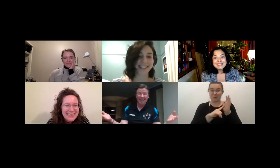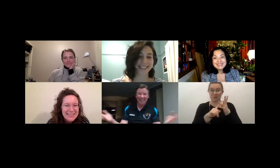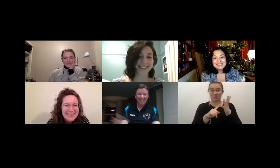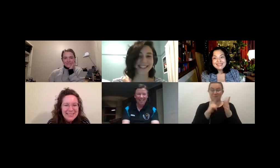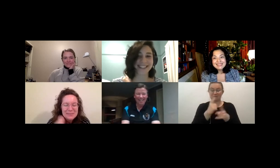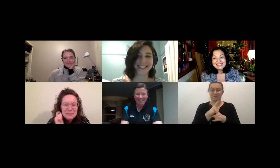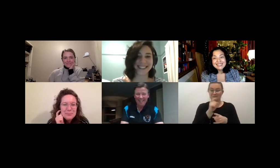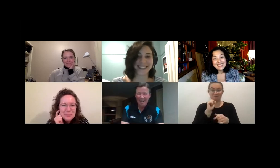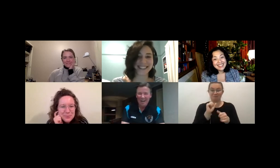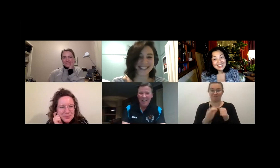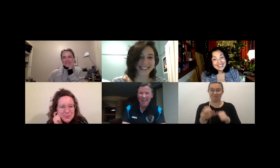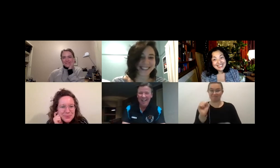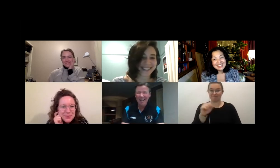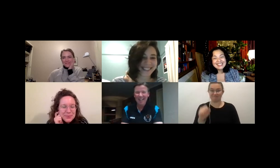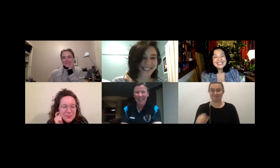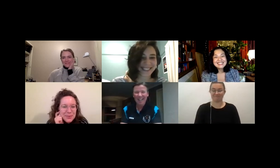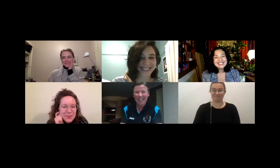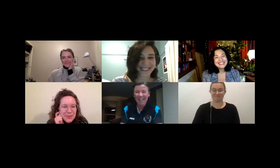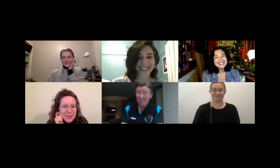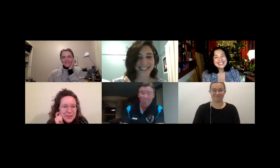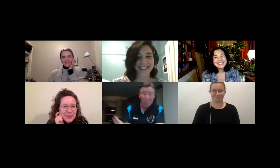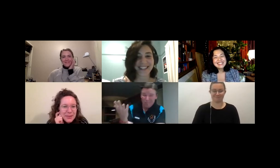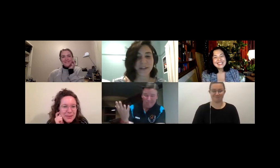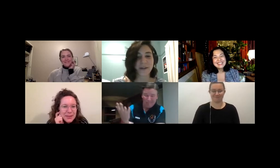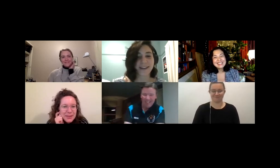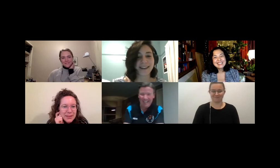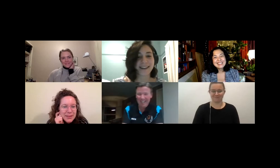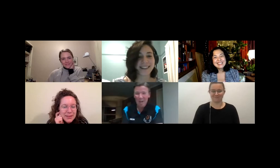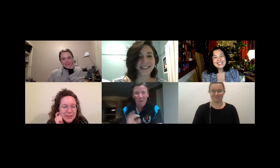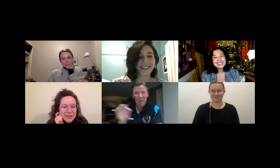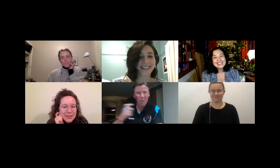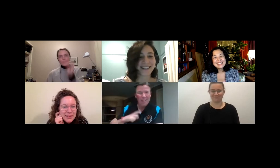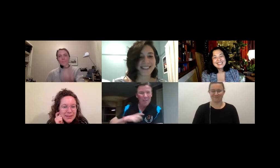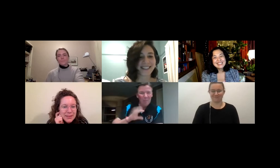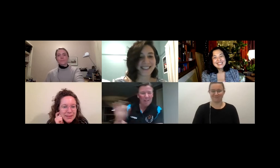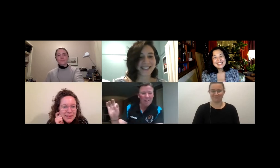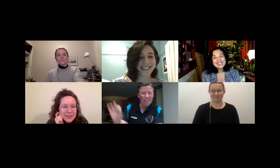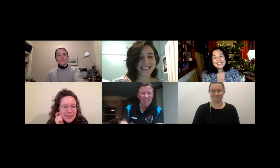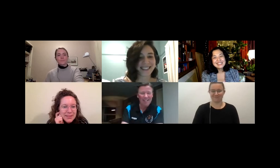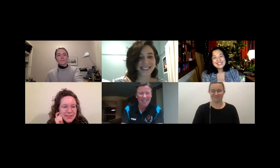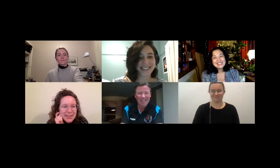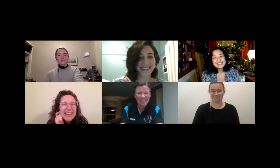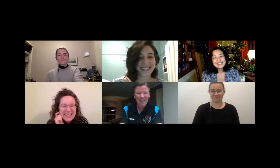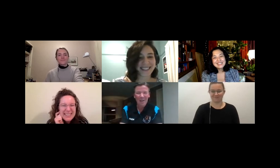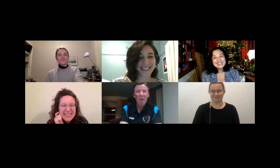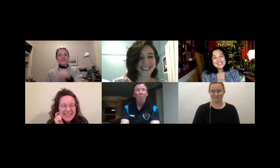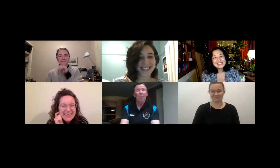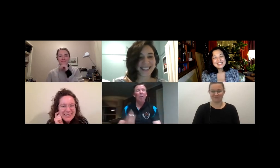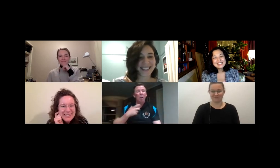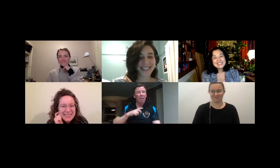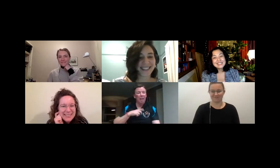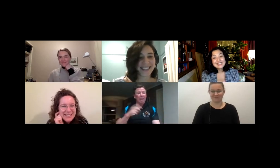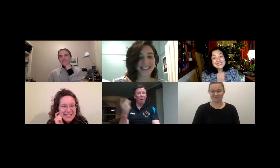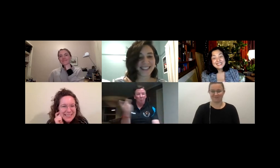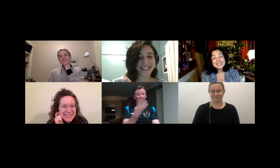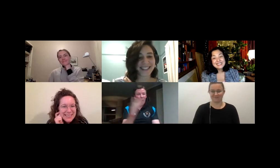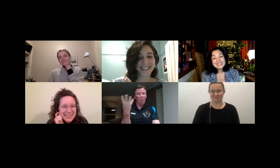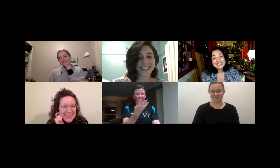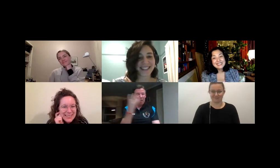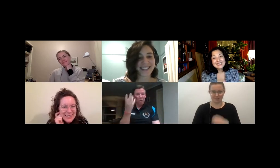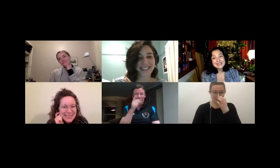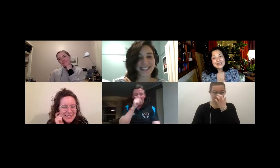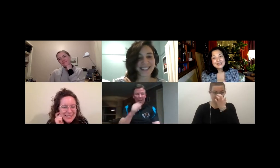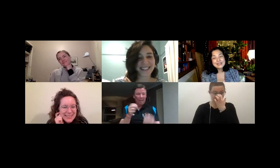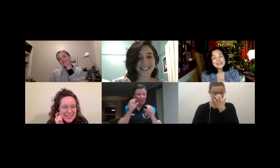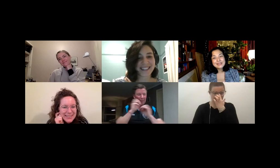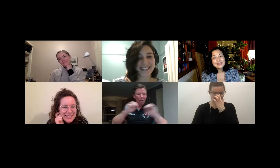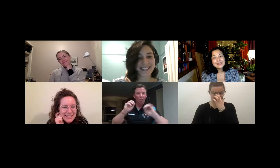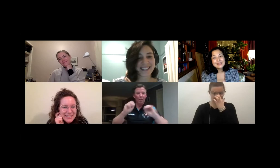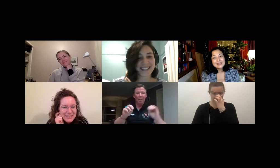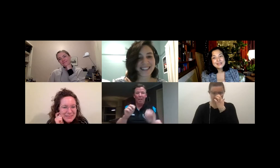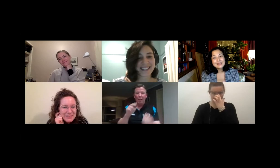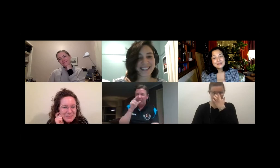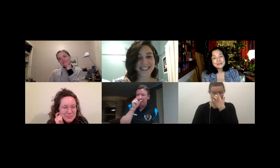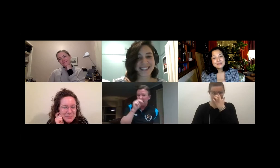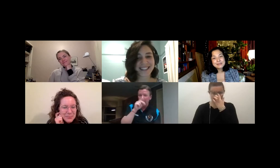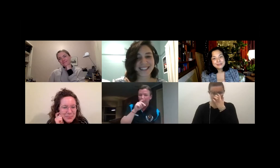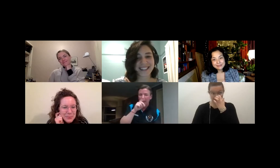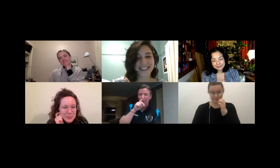Because like I said before I would like to educate the young people